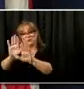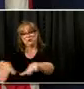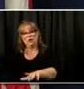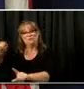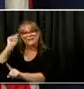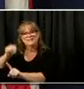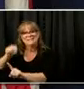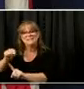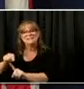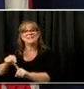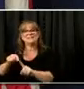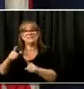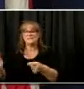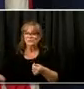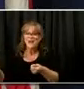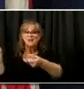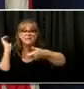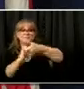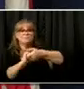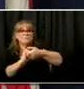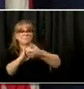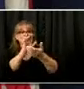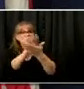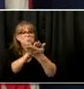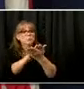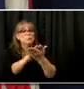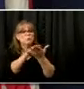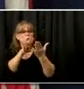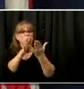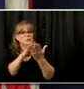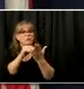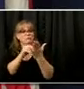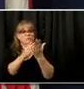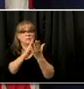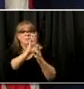is a large uptick in enrollment after this, you know, we will continue to work with our